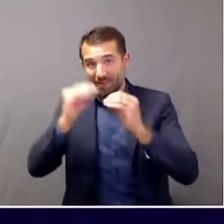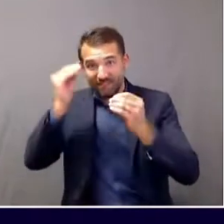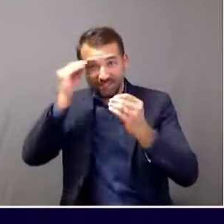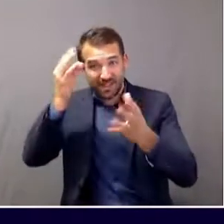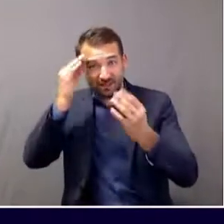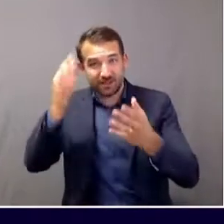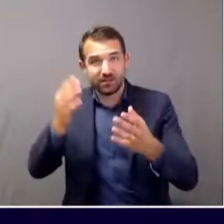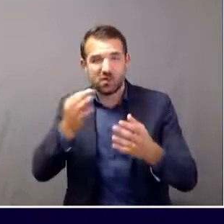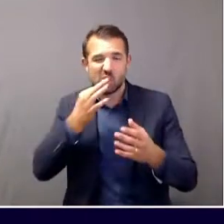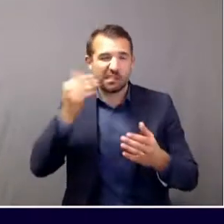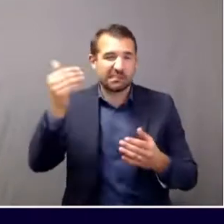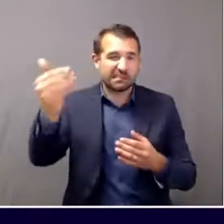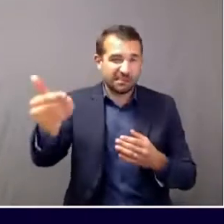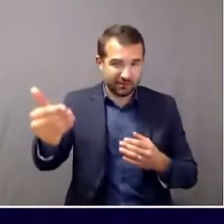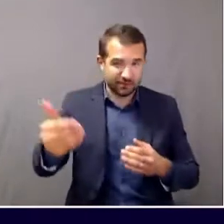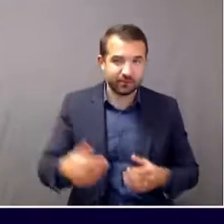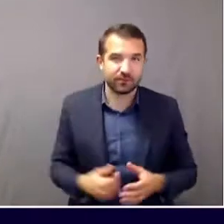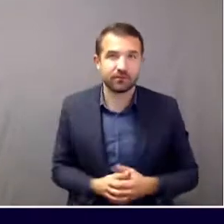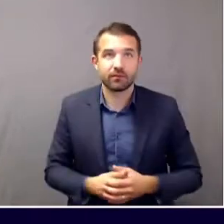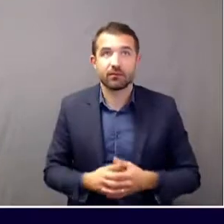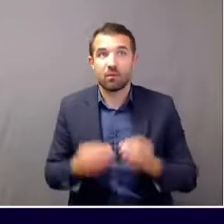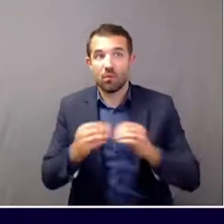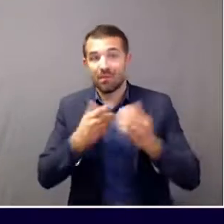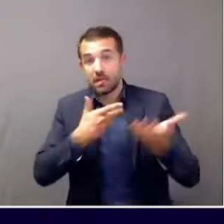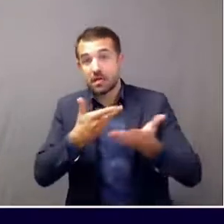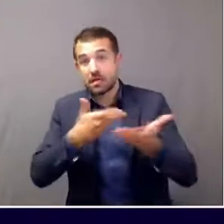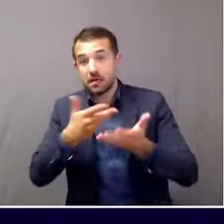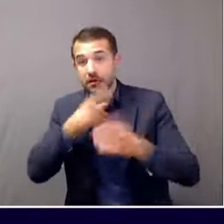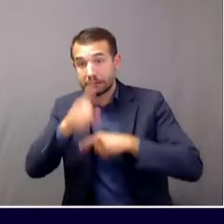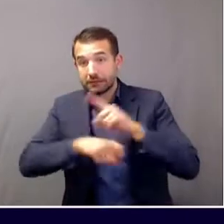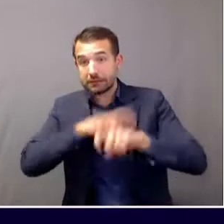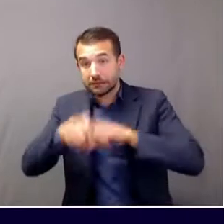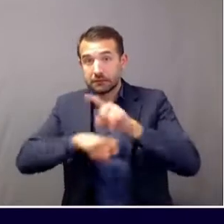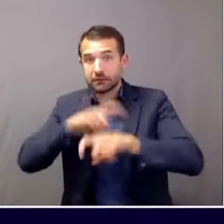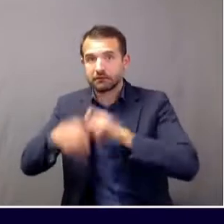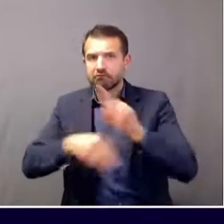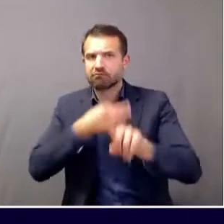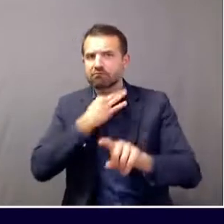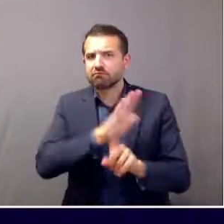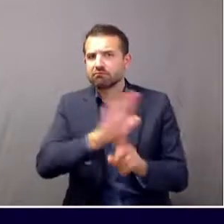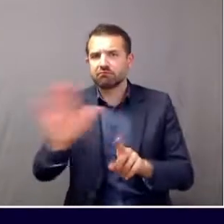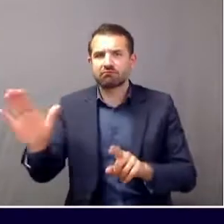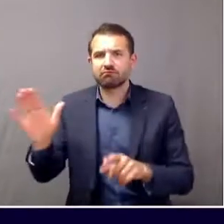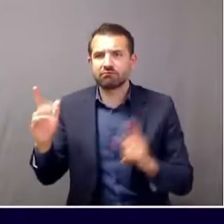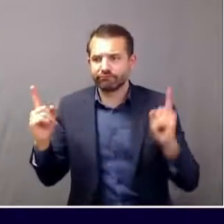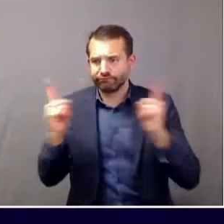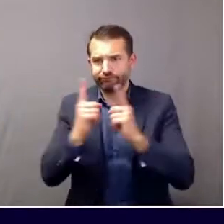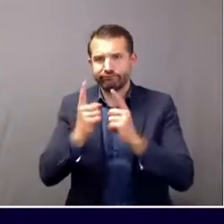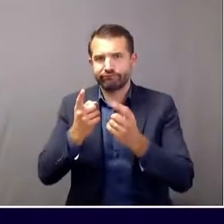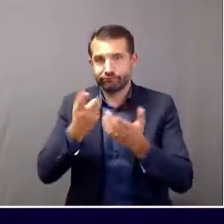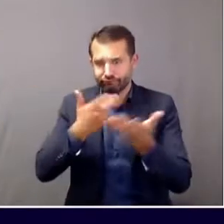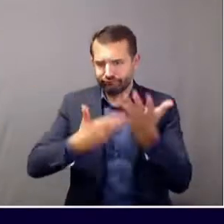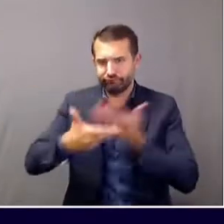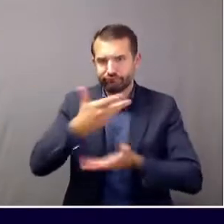individual to know exactly for example what their degree of